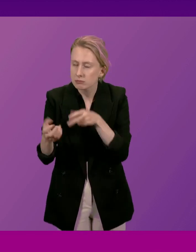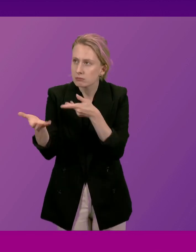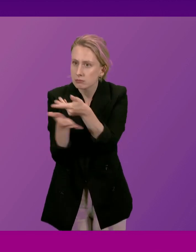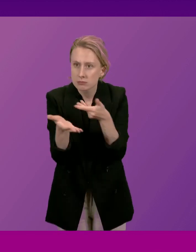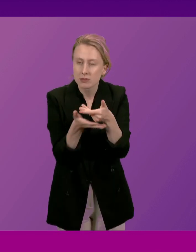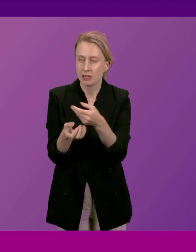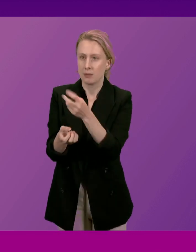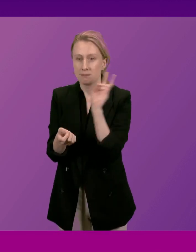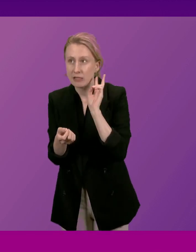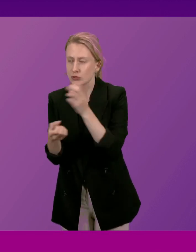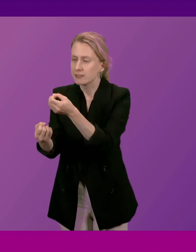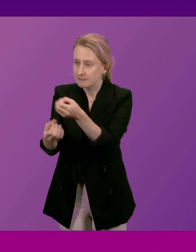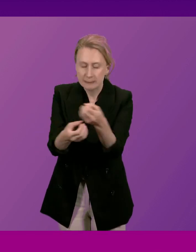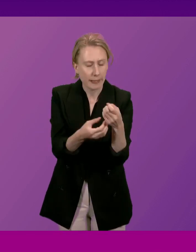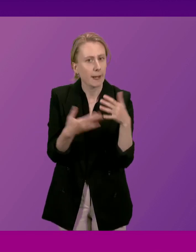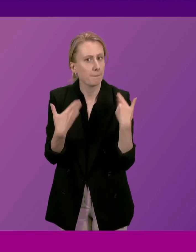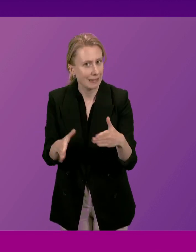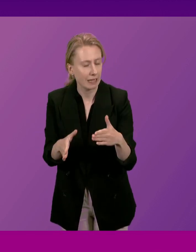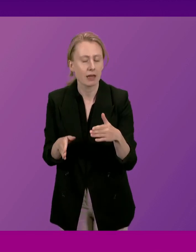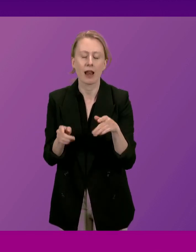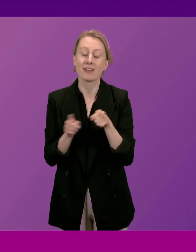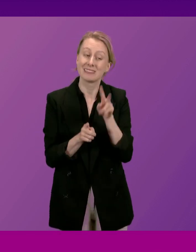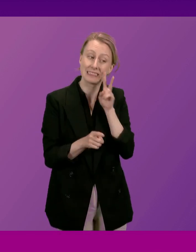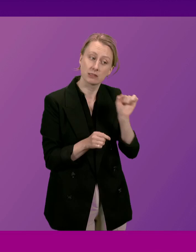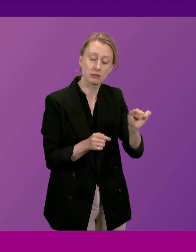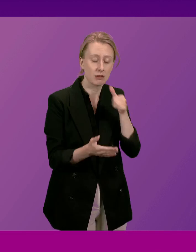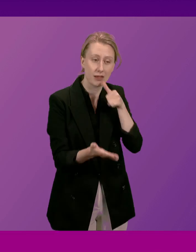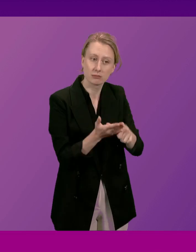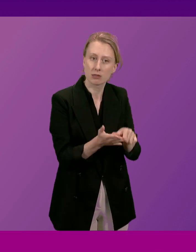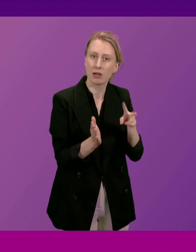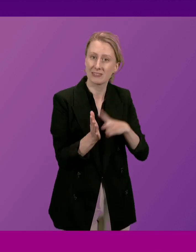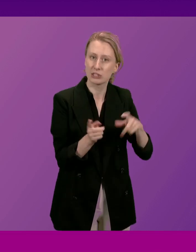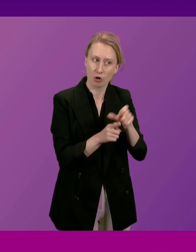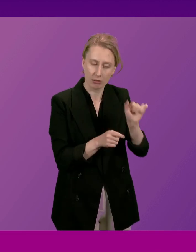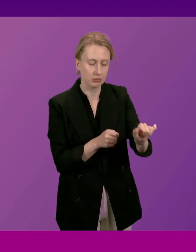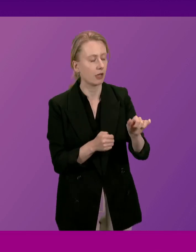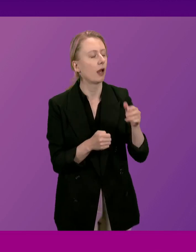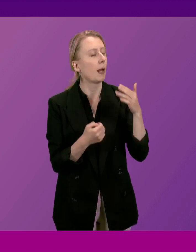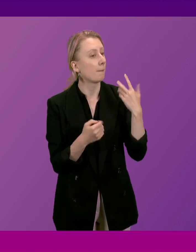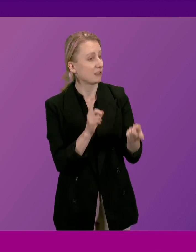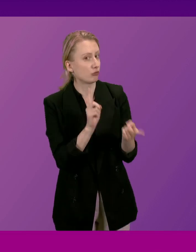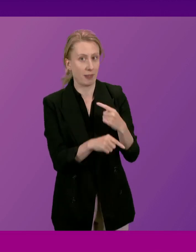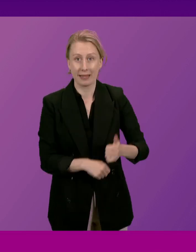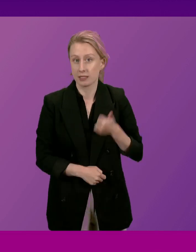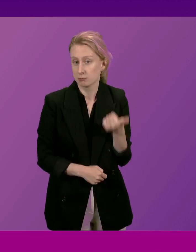I have seen the letter from Vicky Donald and I have replied to her this morning. One of the